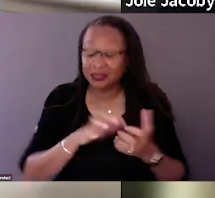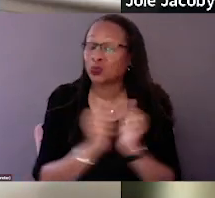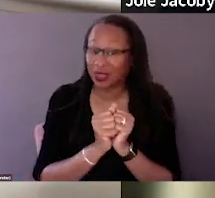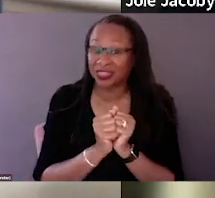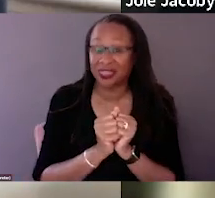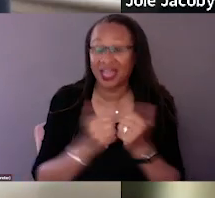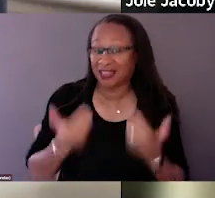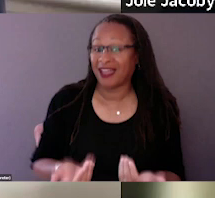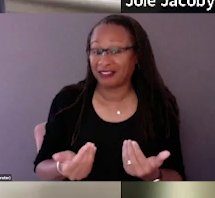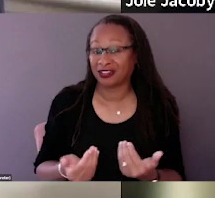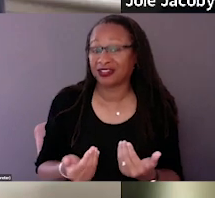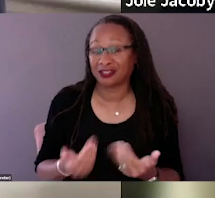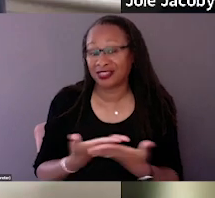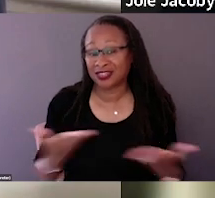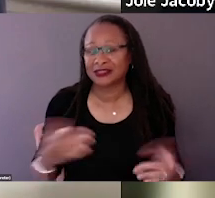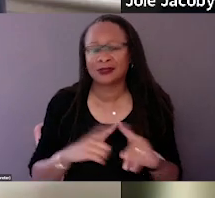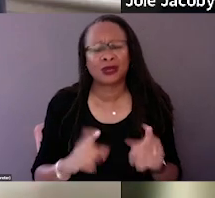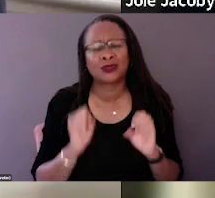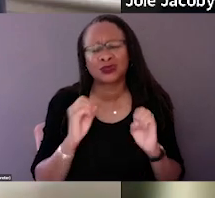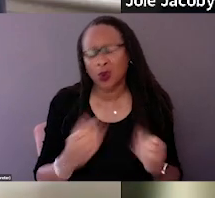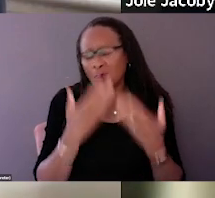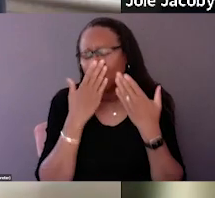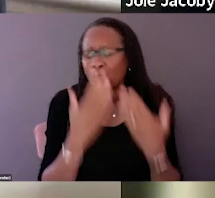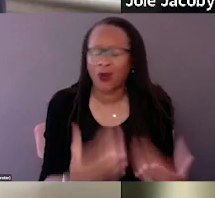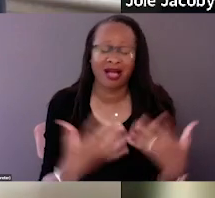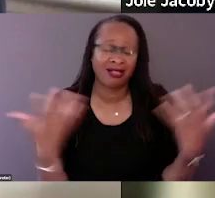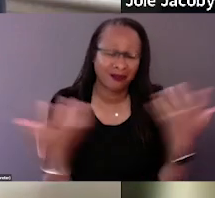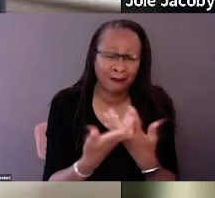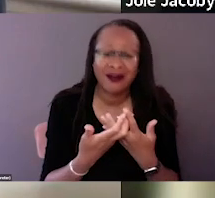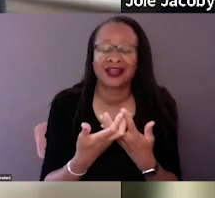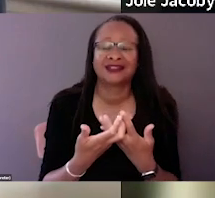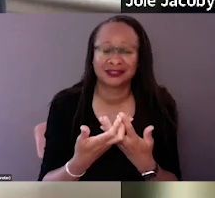But it was so well combined that I was never...